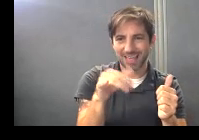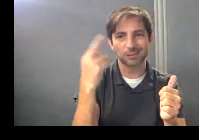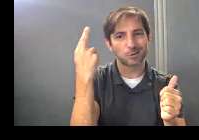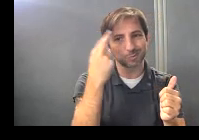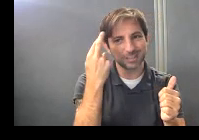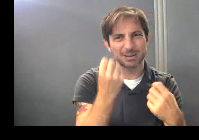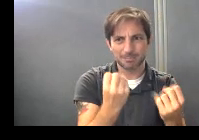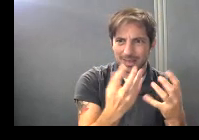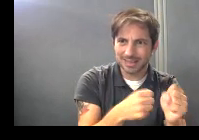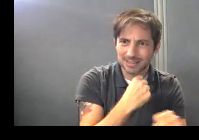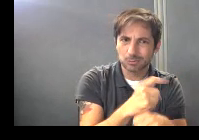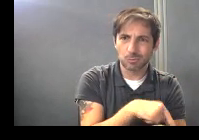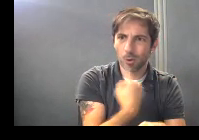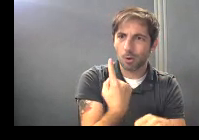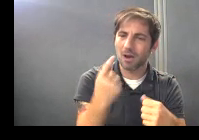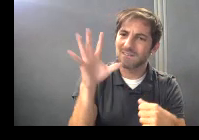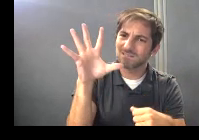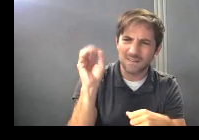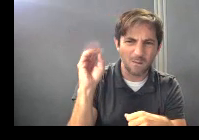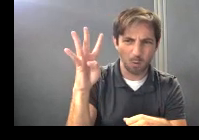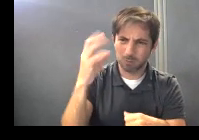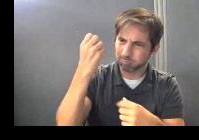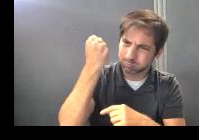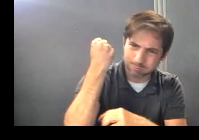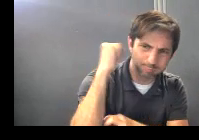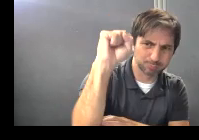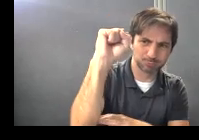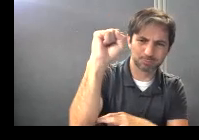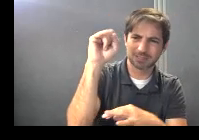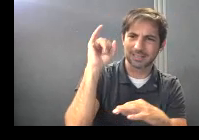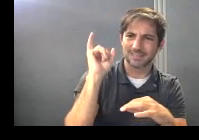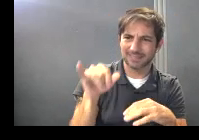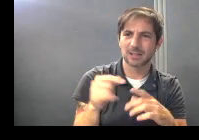THEY HAVE BEEN CALLED THAT WAS DEPICTED IN THE FILM "CRIP CAMP."